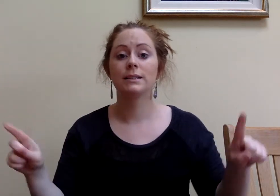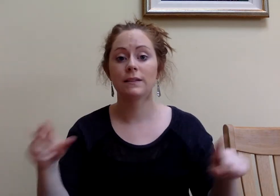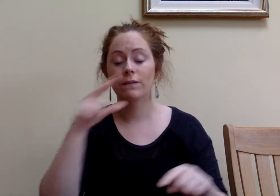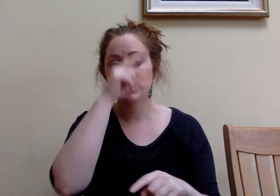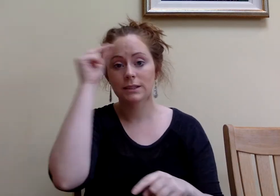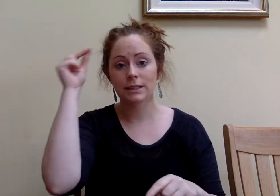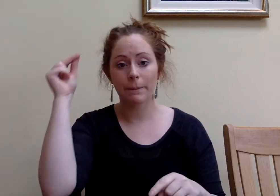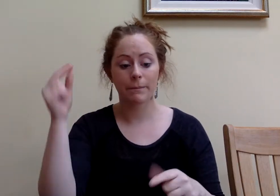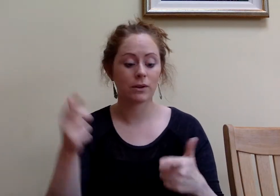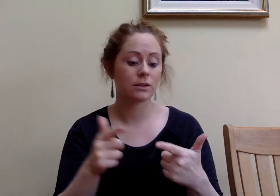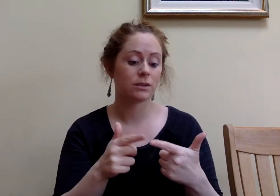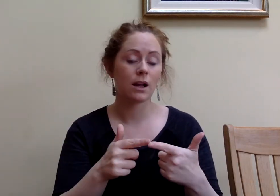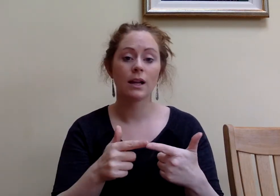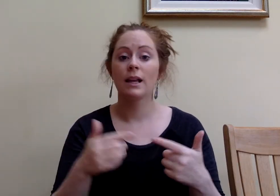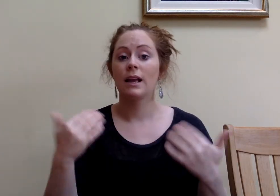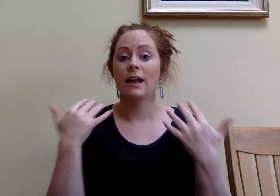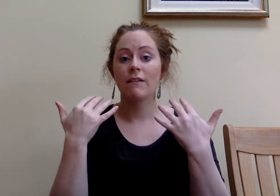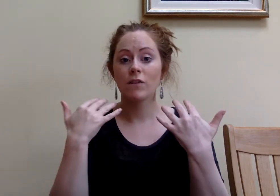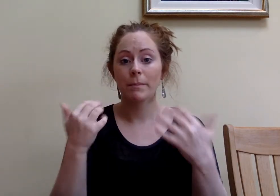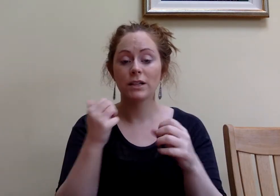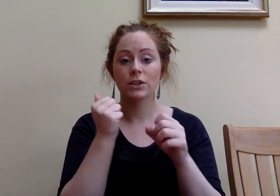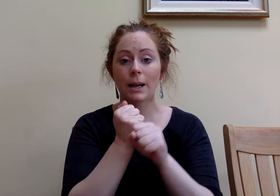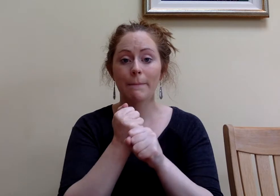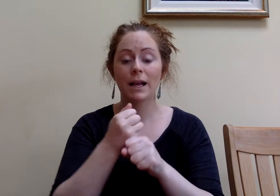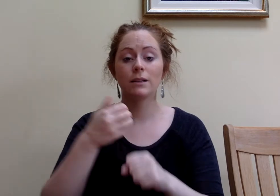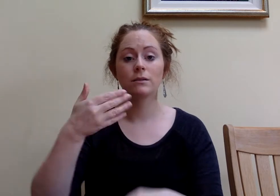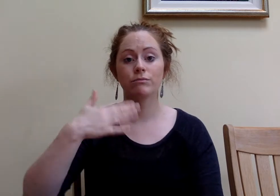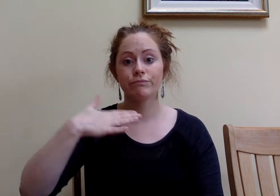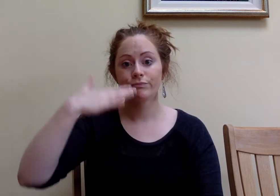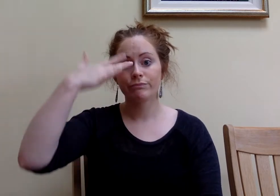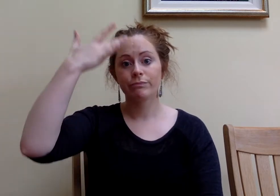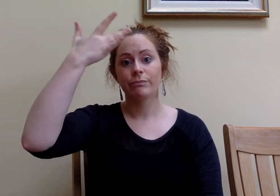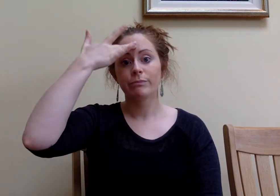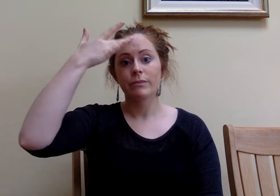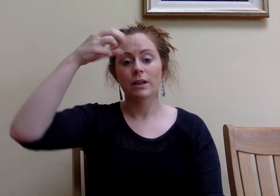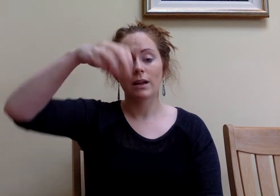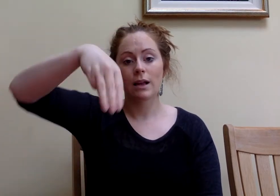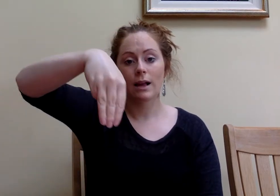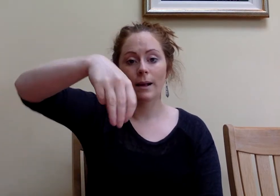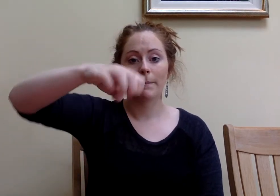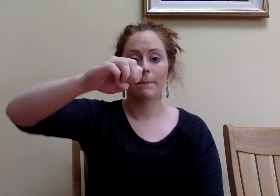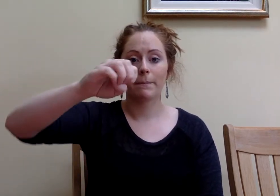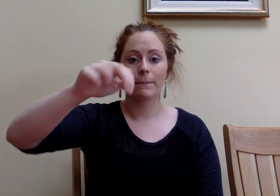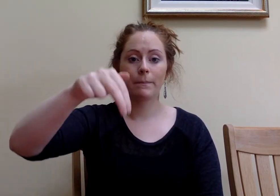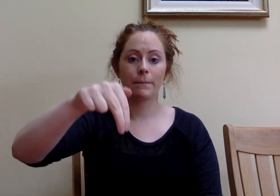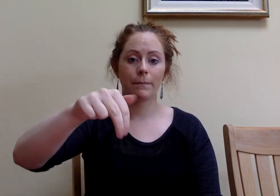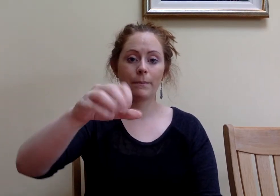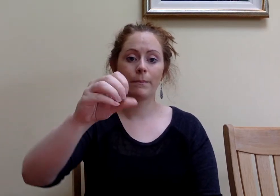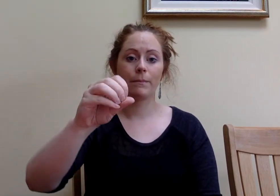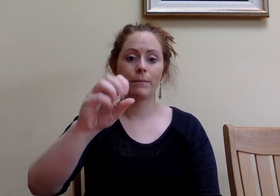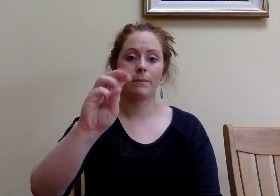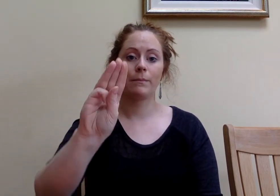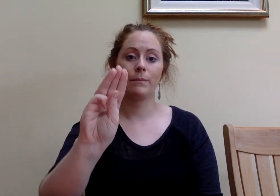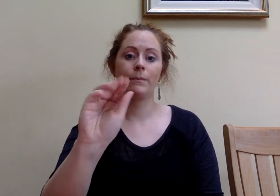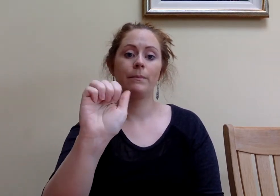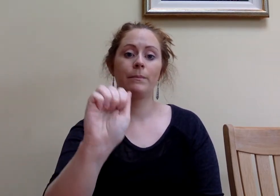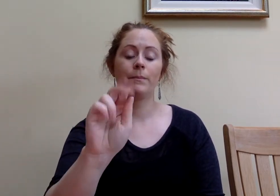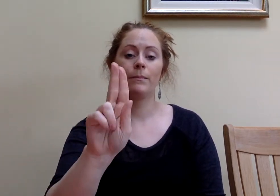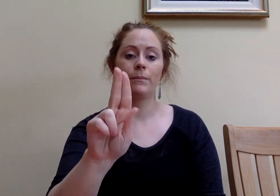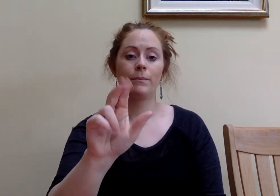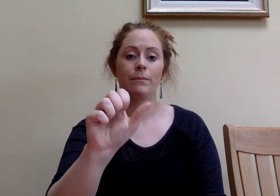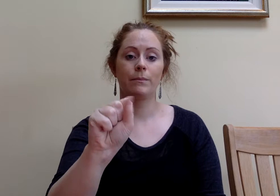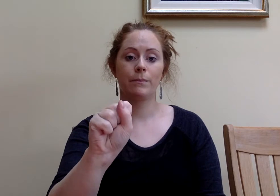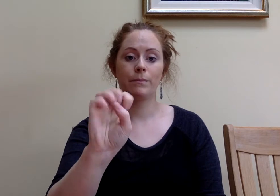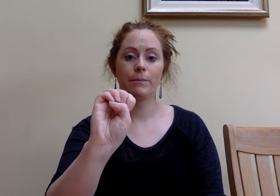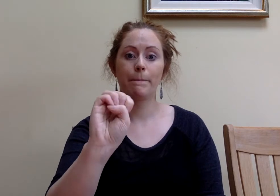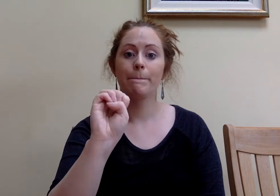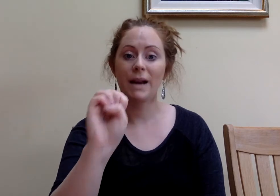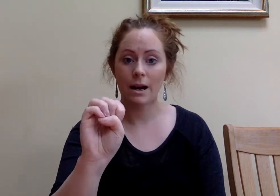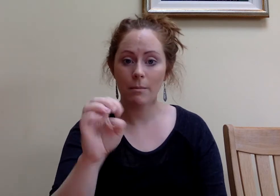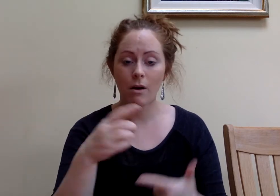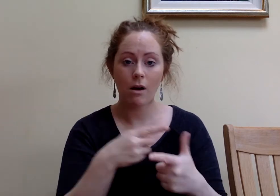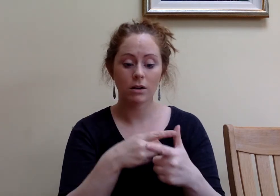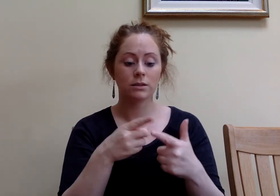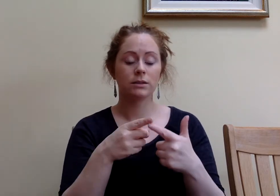Another example is accessing information about meanopause.